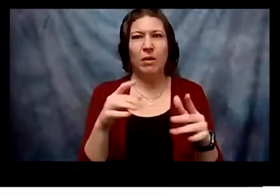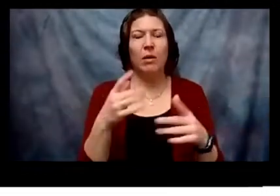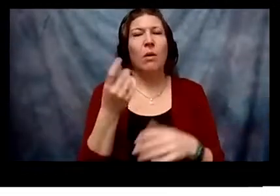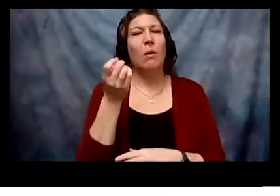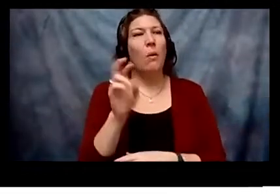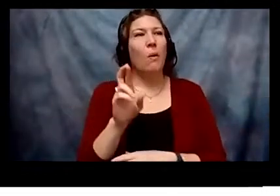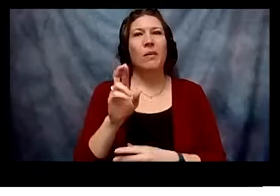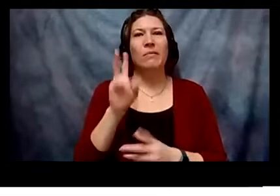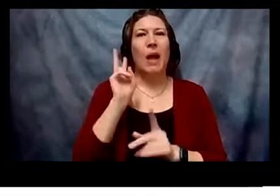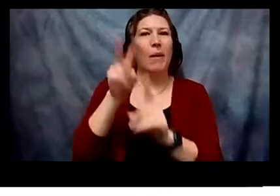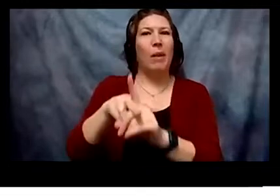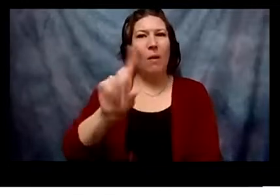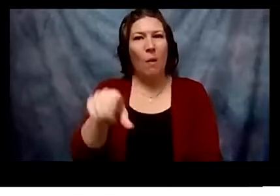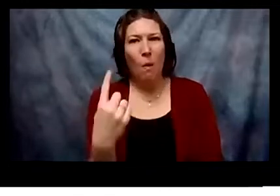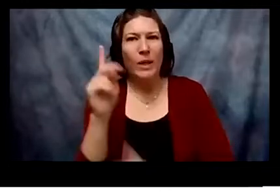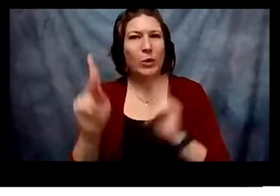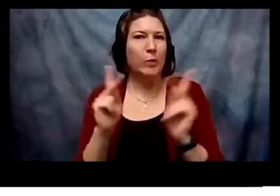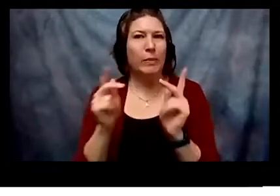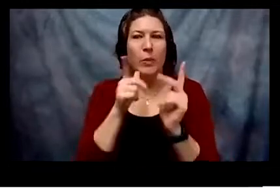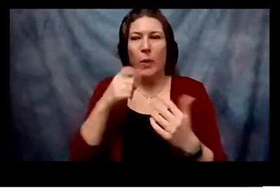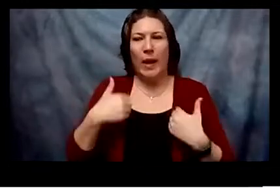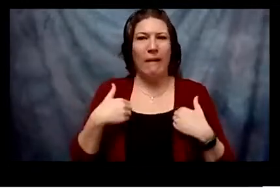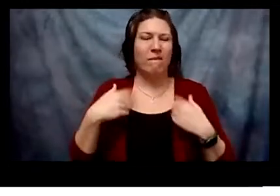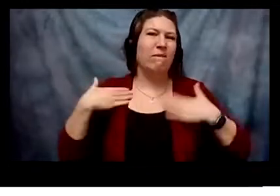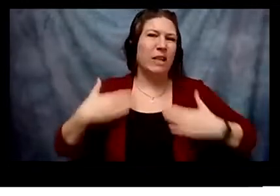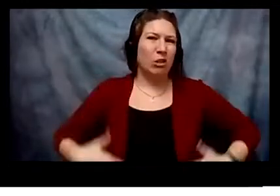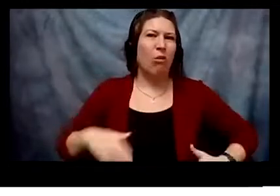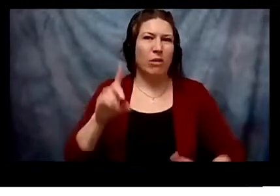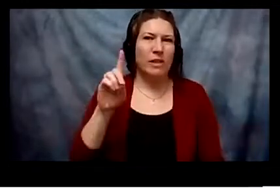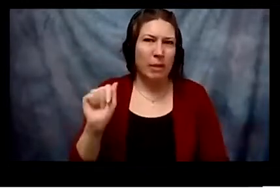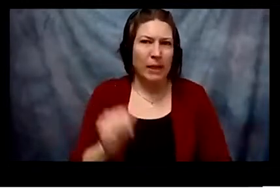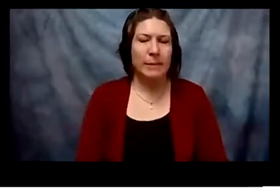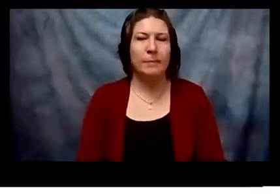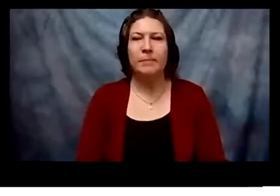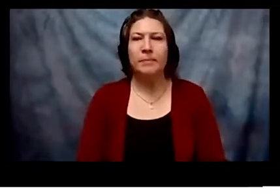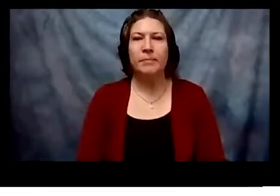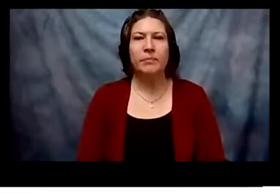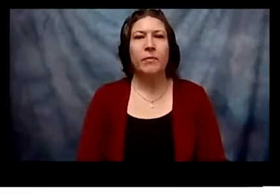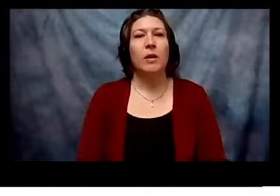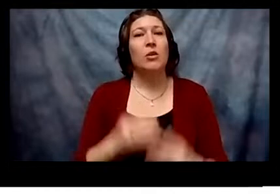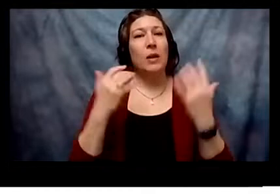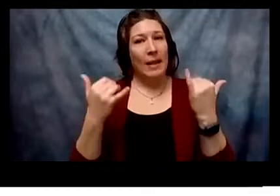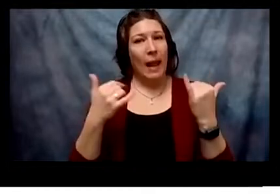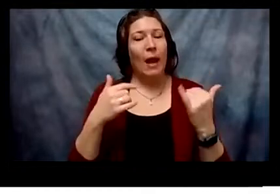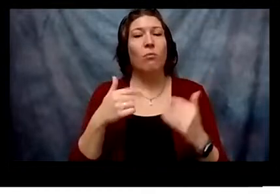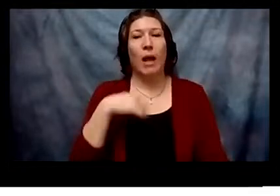physical disabilities. As you listen, listen as you might listen to